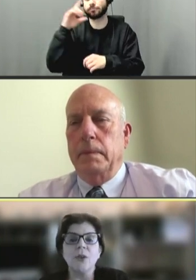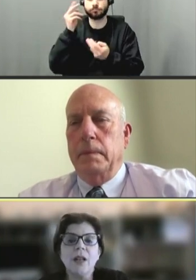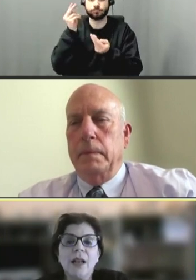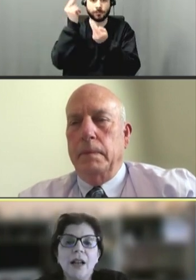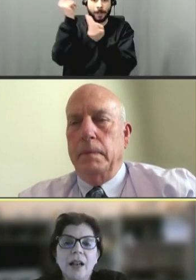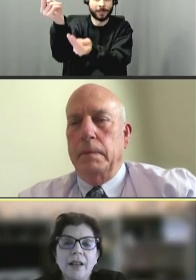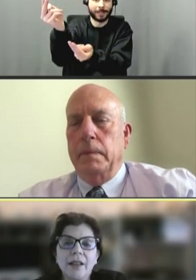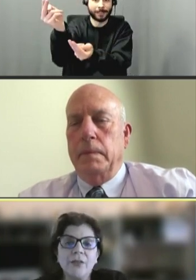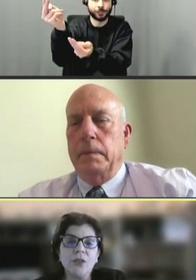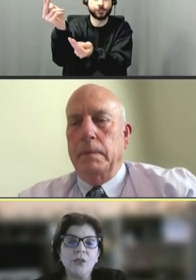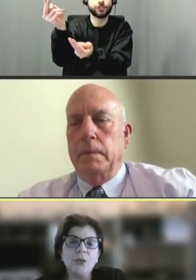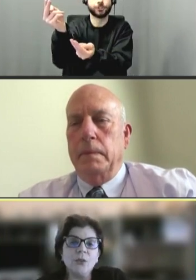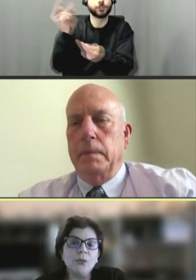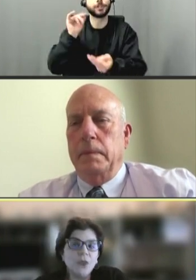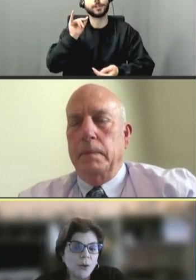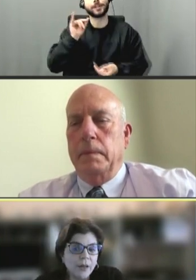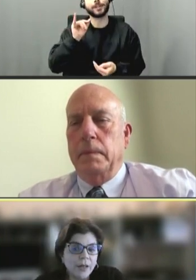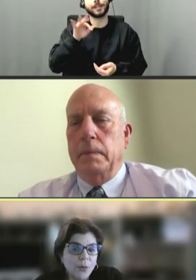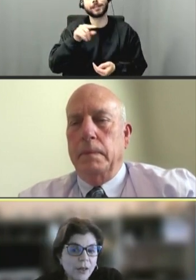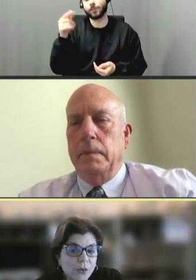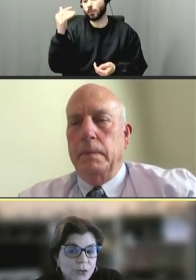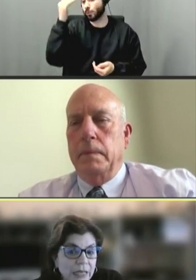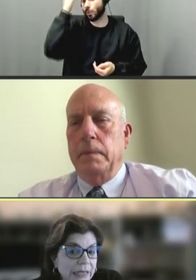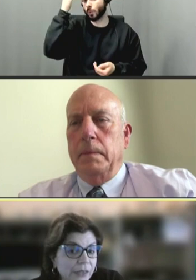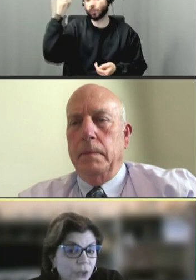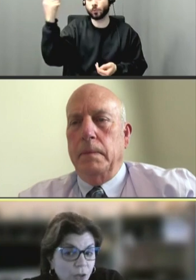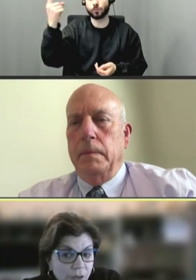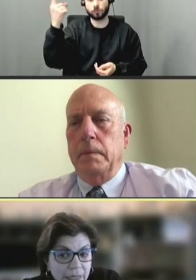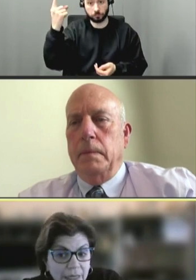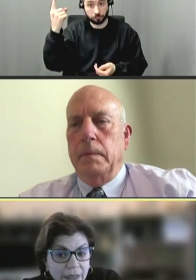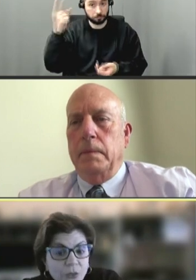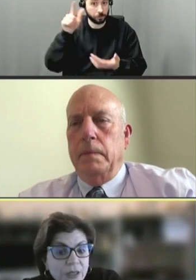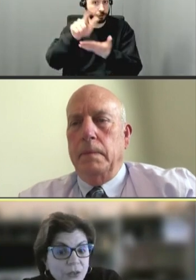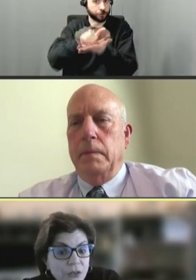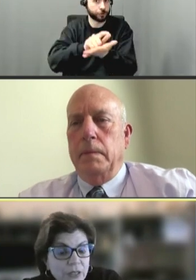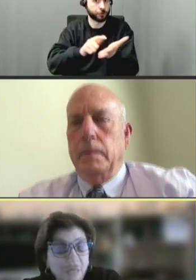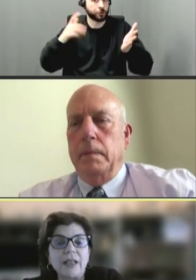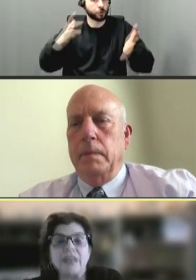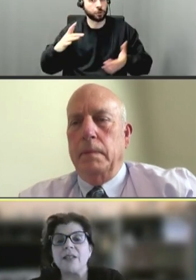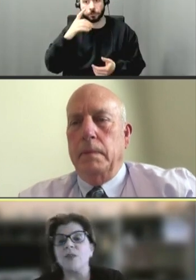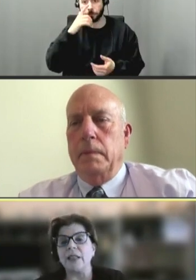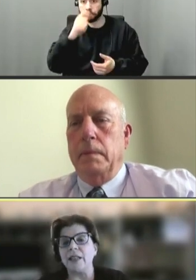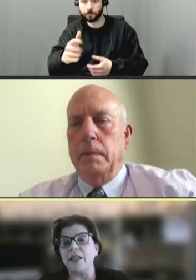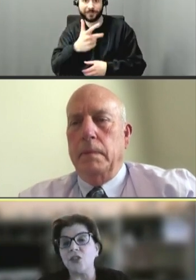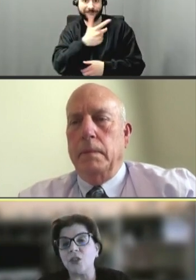So, if you know anyone who's like an attorney who's interested in vaccine related issues